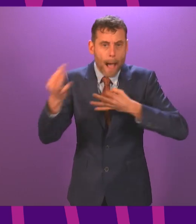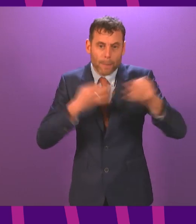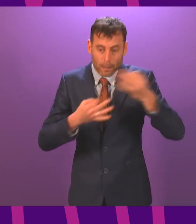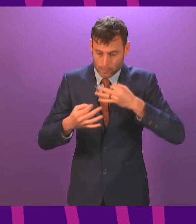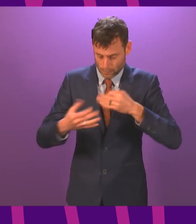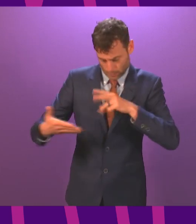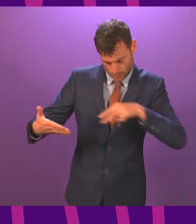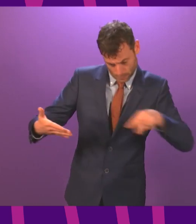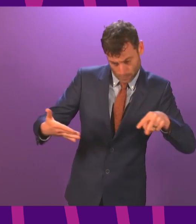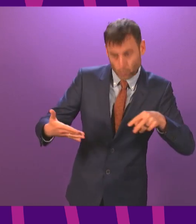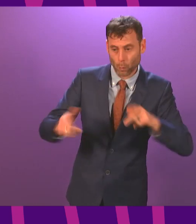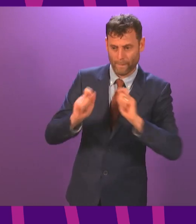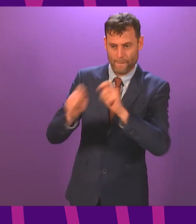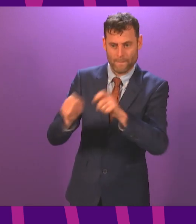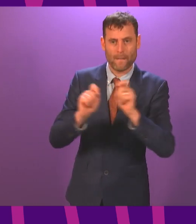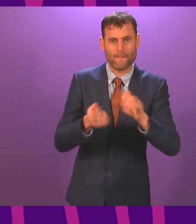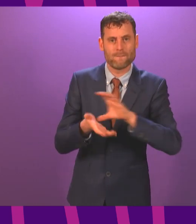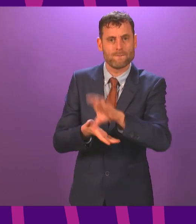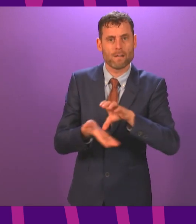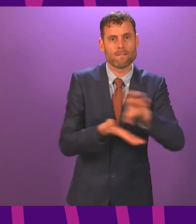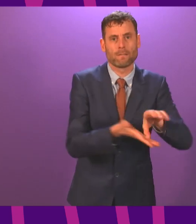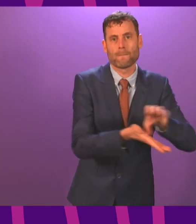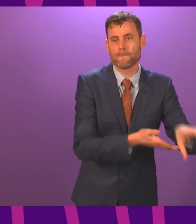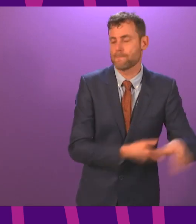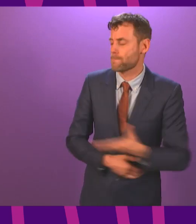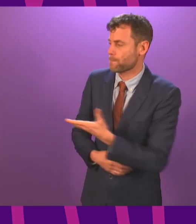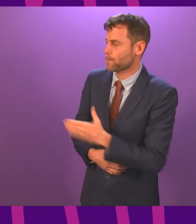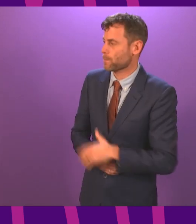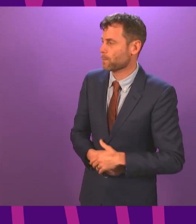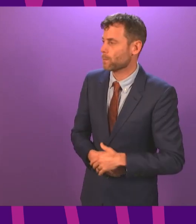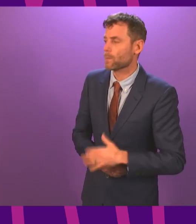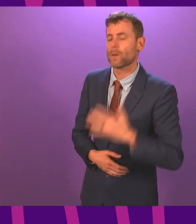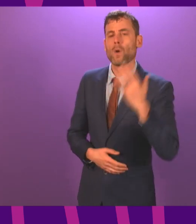The First Minister: When we announced the additional funding,